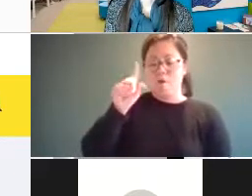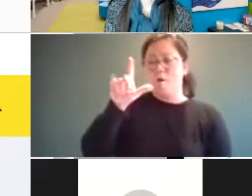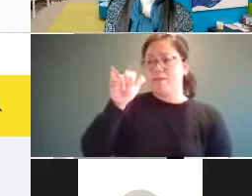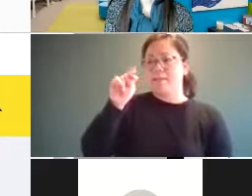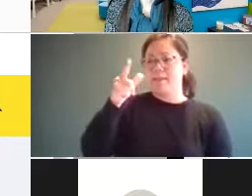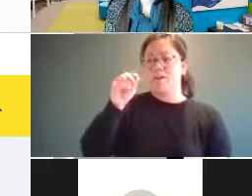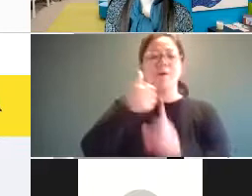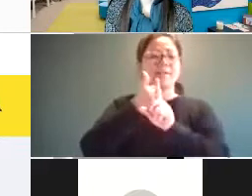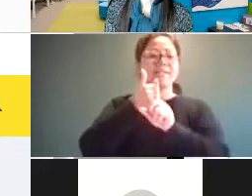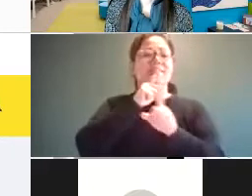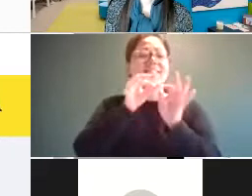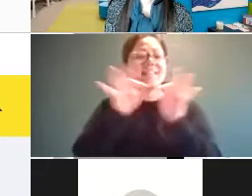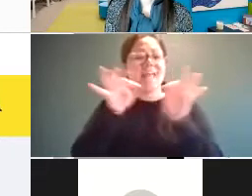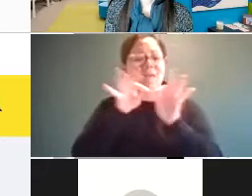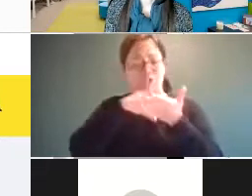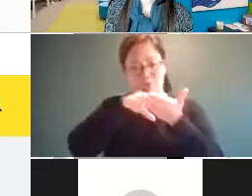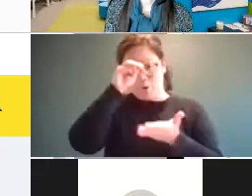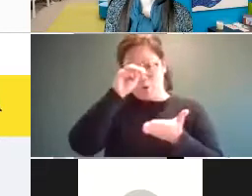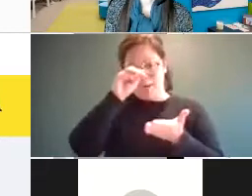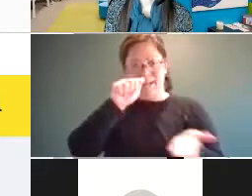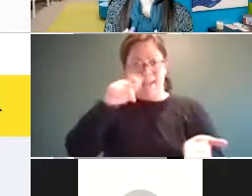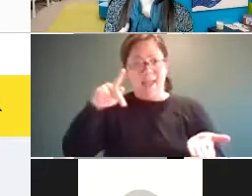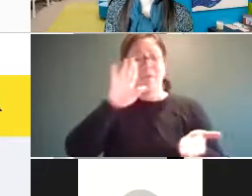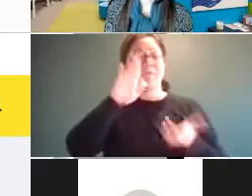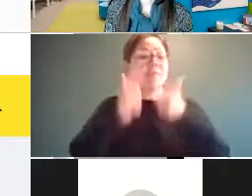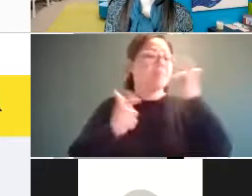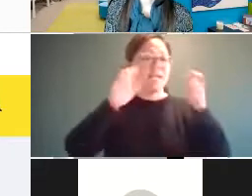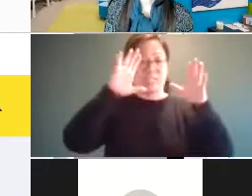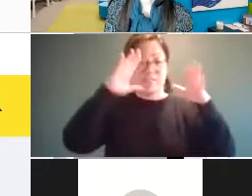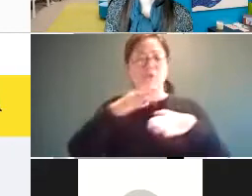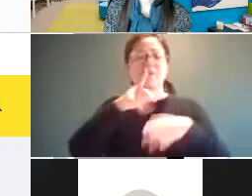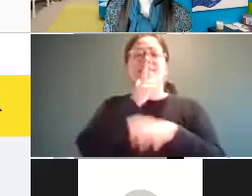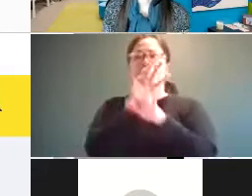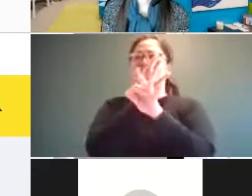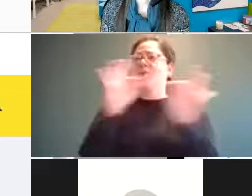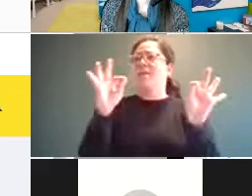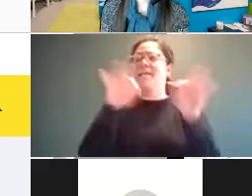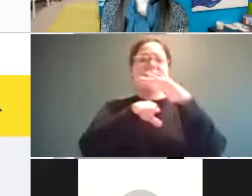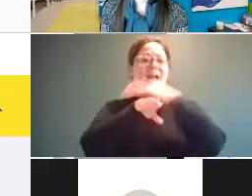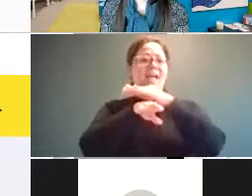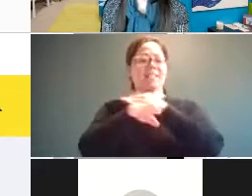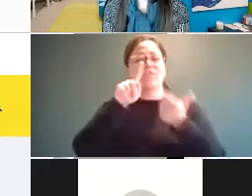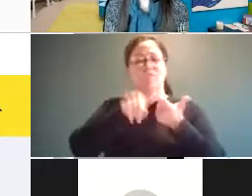And their big focus here is that it is free language education for the world.